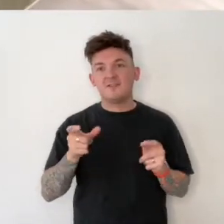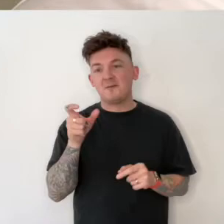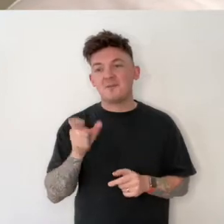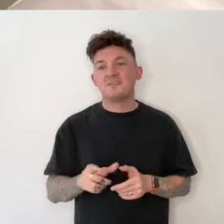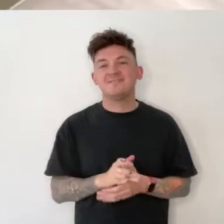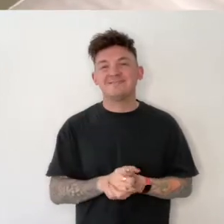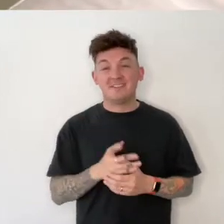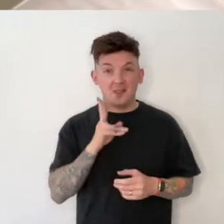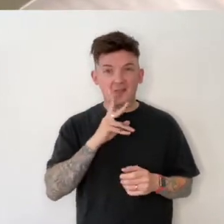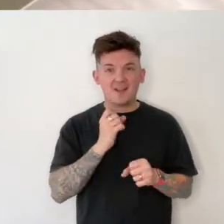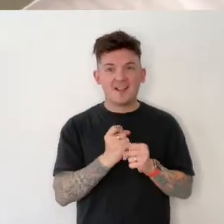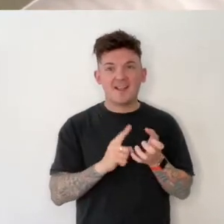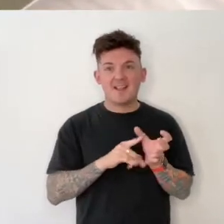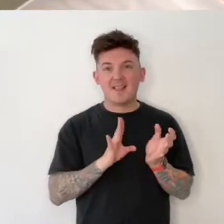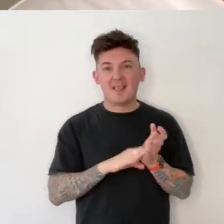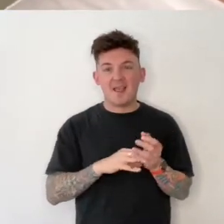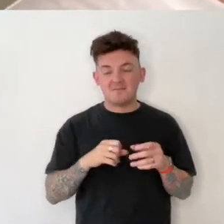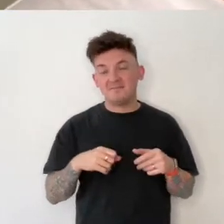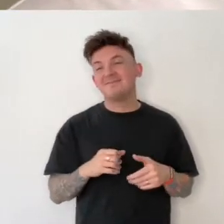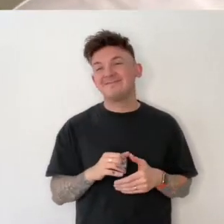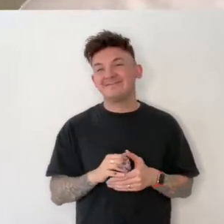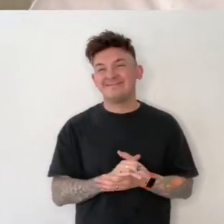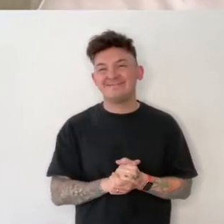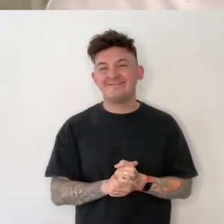mascara. i'm gonna look so glamorous literally to go across the road to the park to take